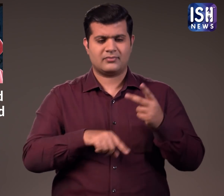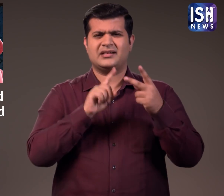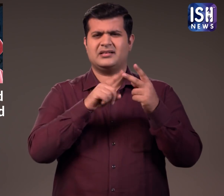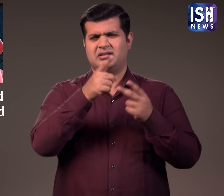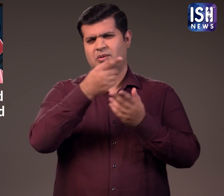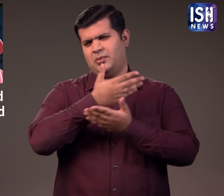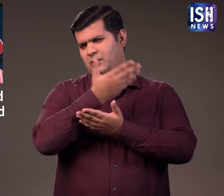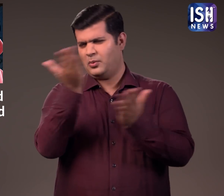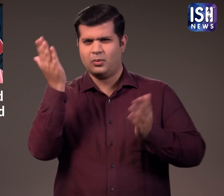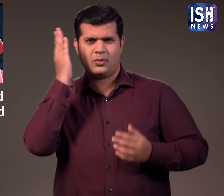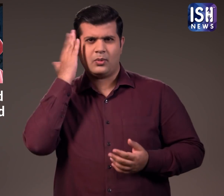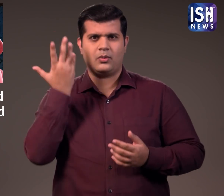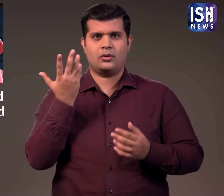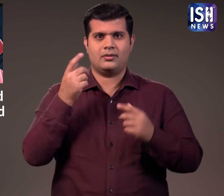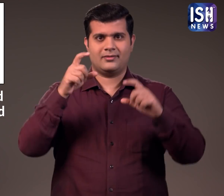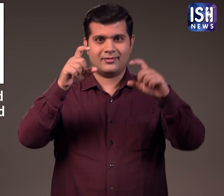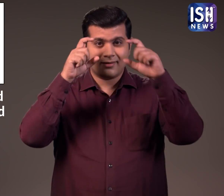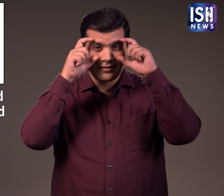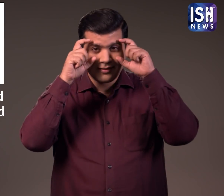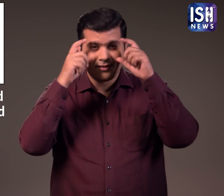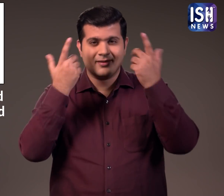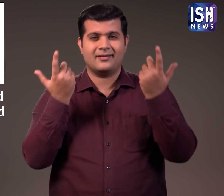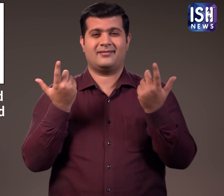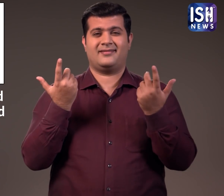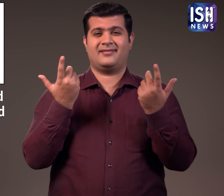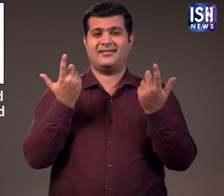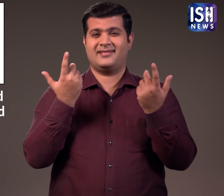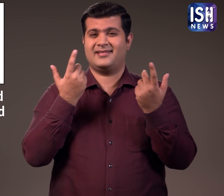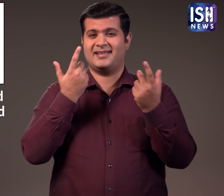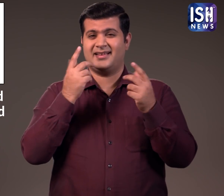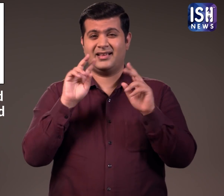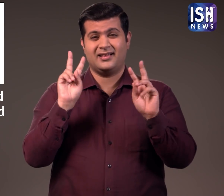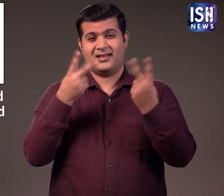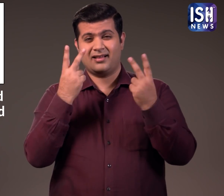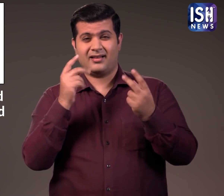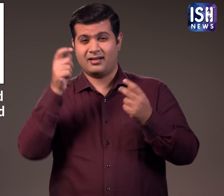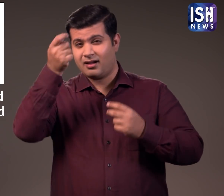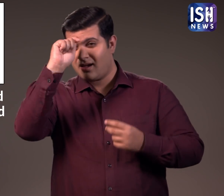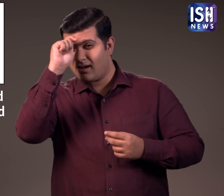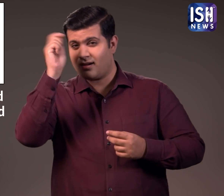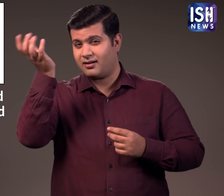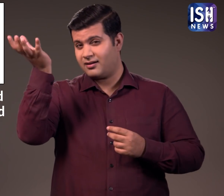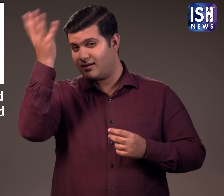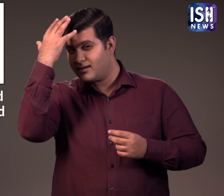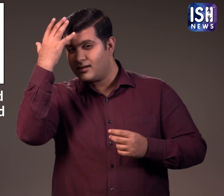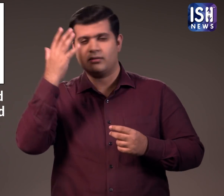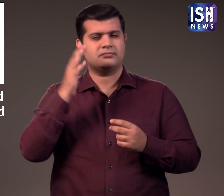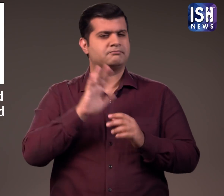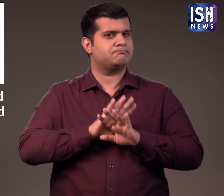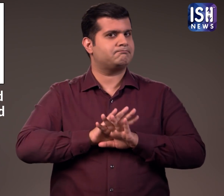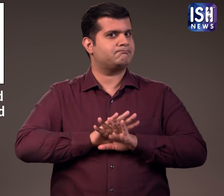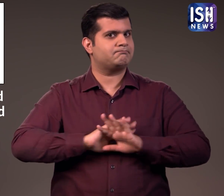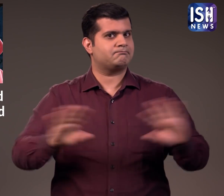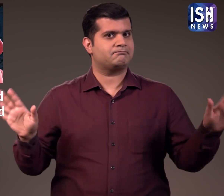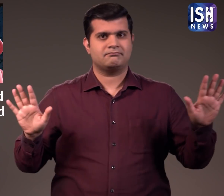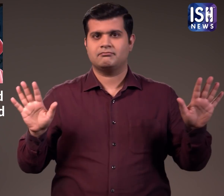Sunglasses or hats are also not allowed.